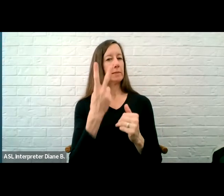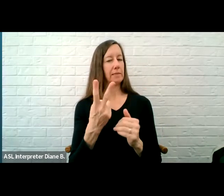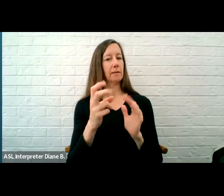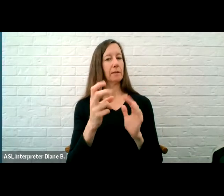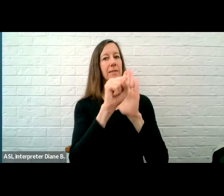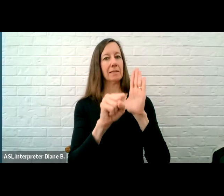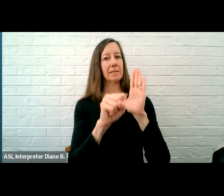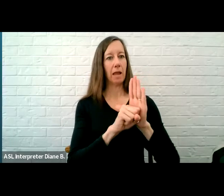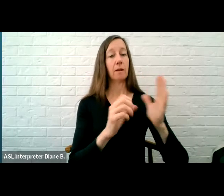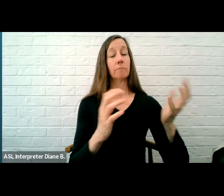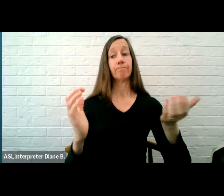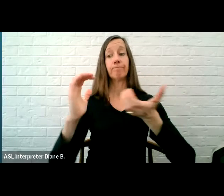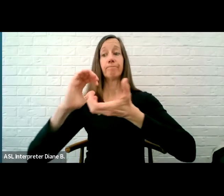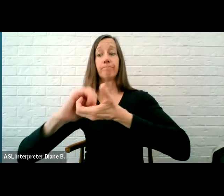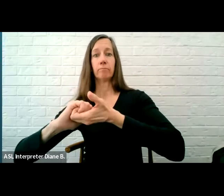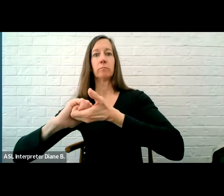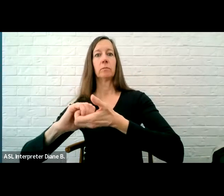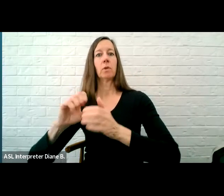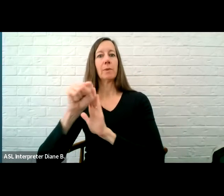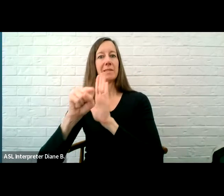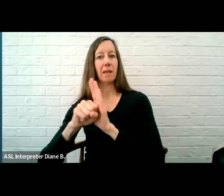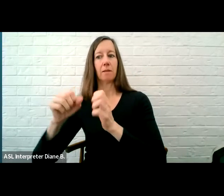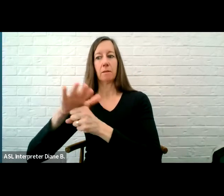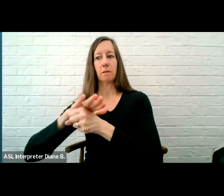state and local public housing agencies to make sure that individuals with Idd